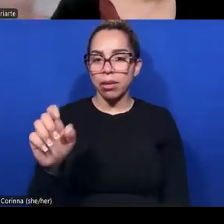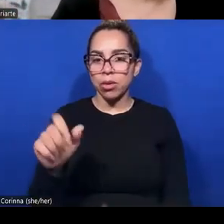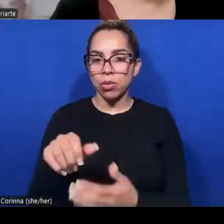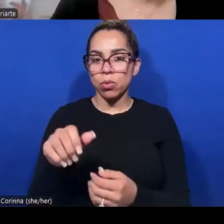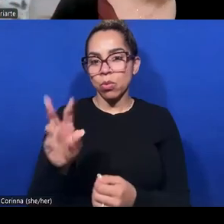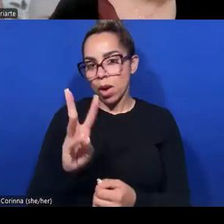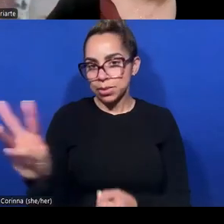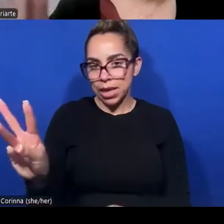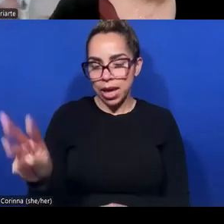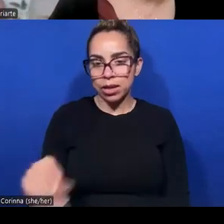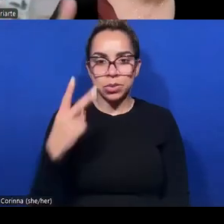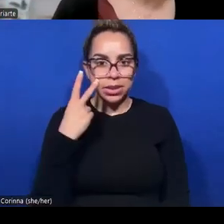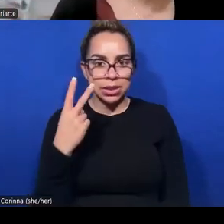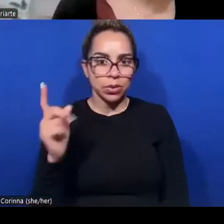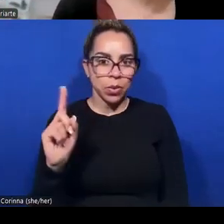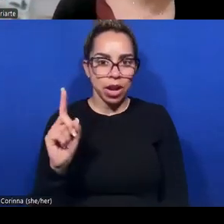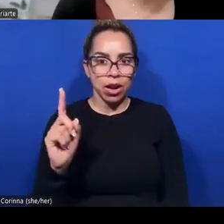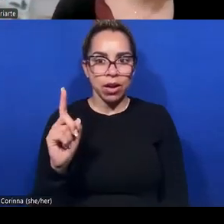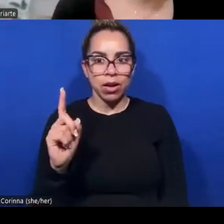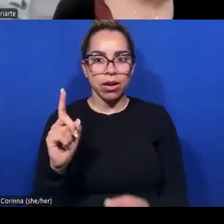you'll see where it says, open up an account.